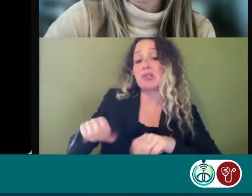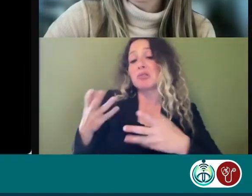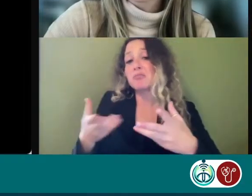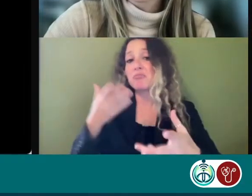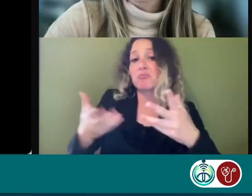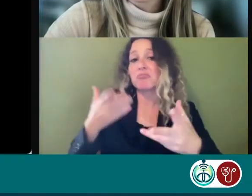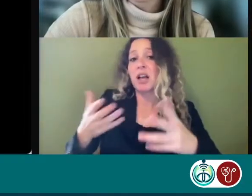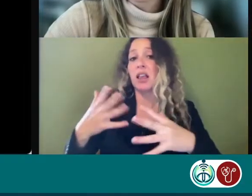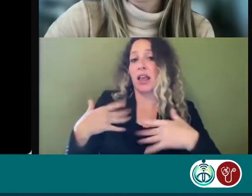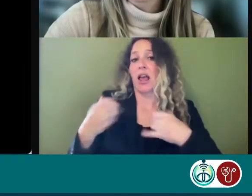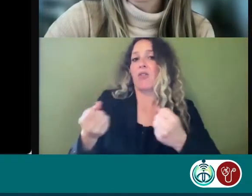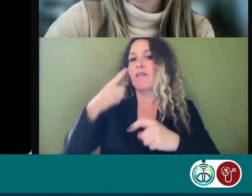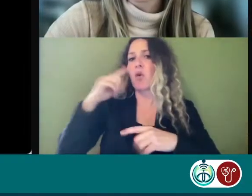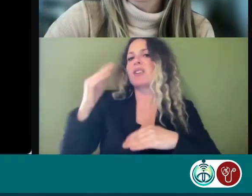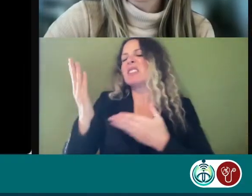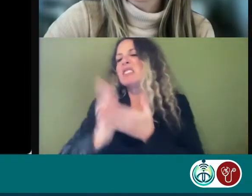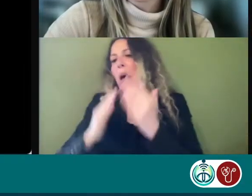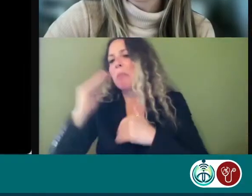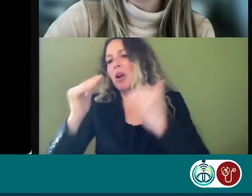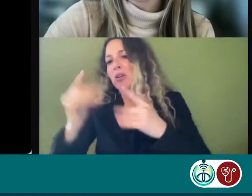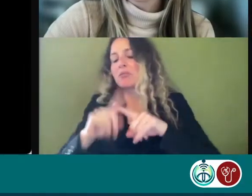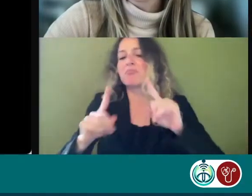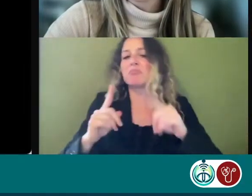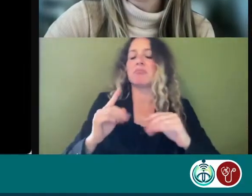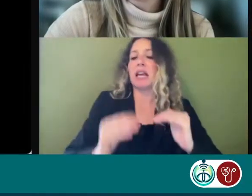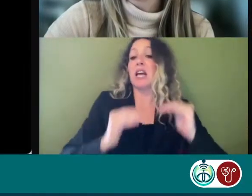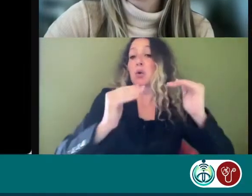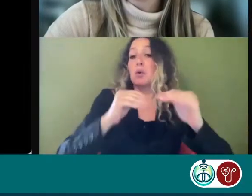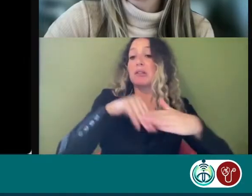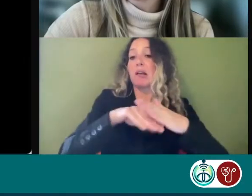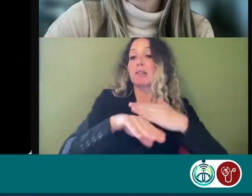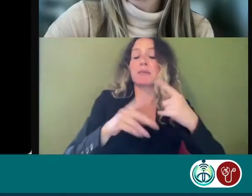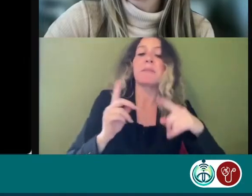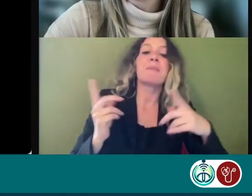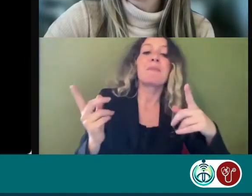for some people. But I think one of our themes here is that significant barriers will remain.